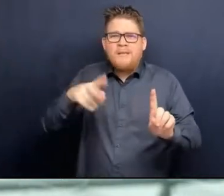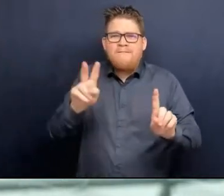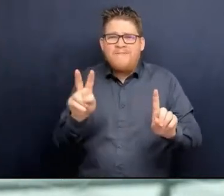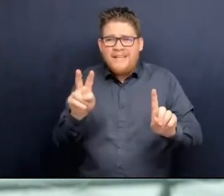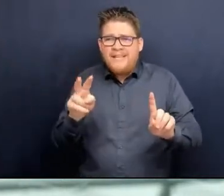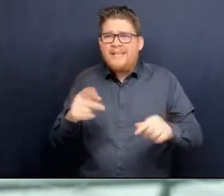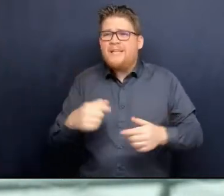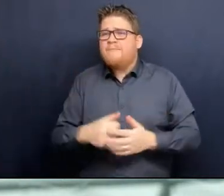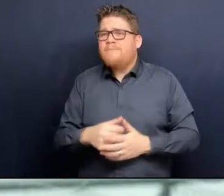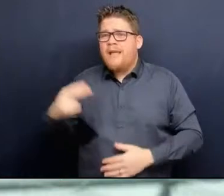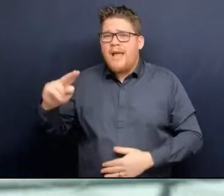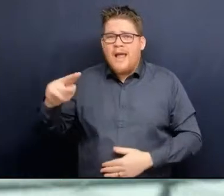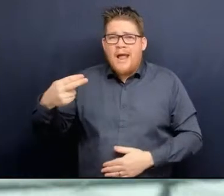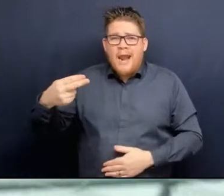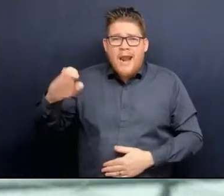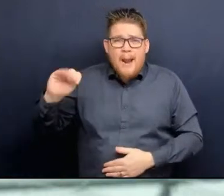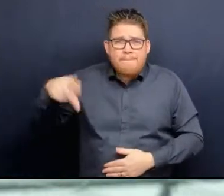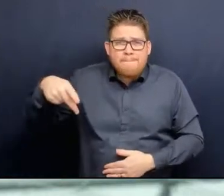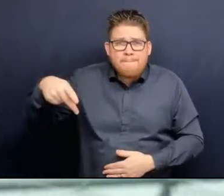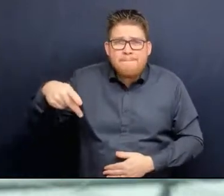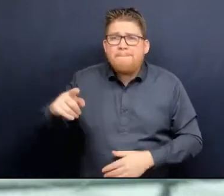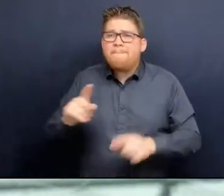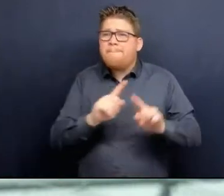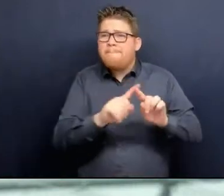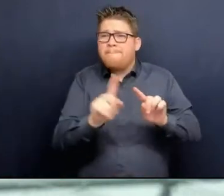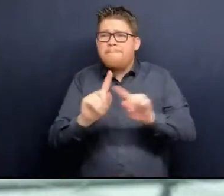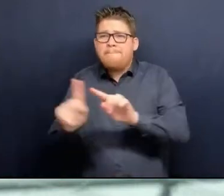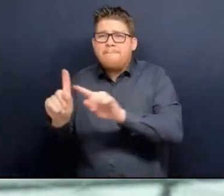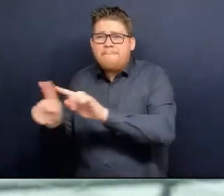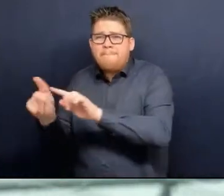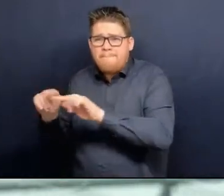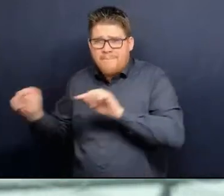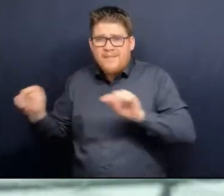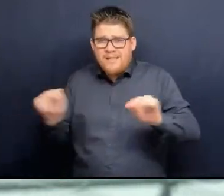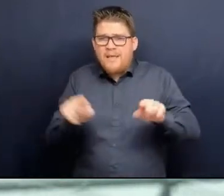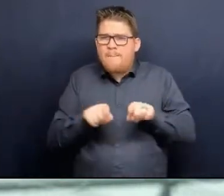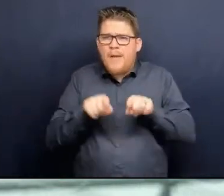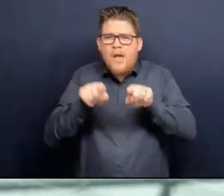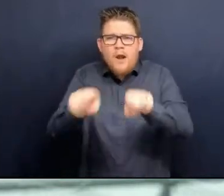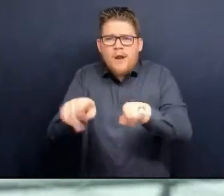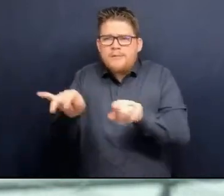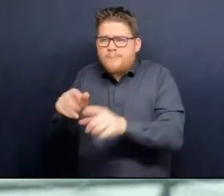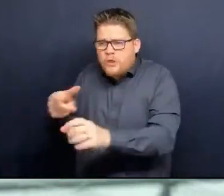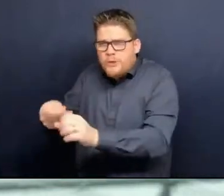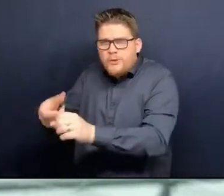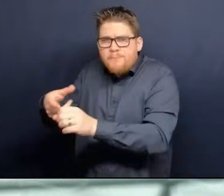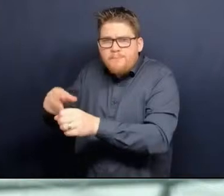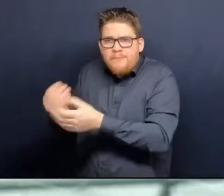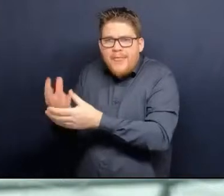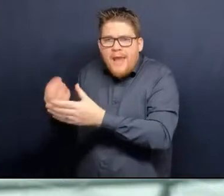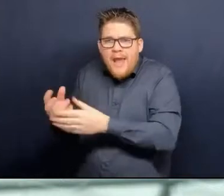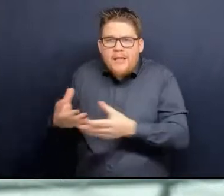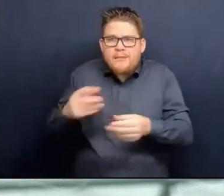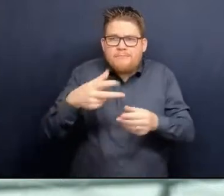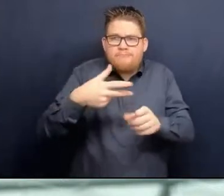hepatitis. So it is a more one that we're more used to. I will